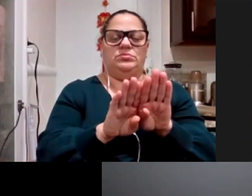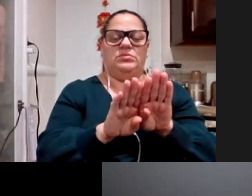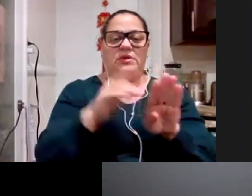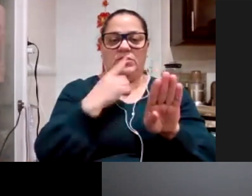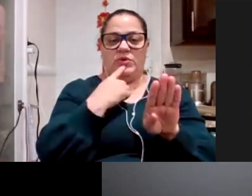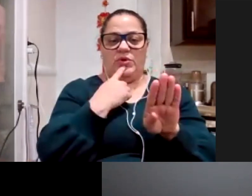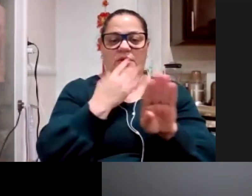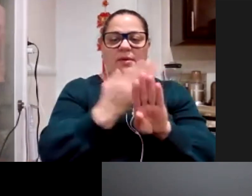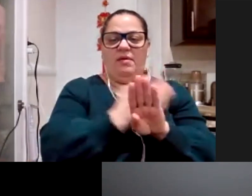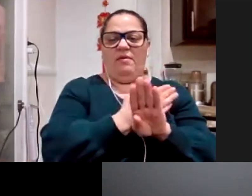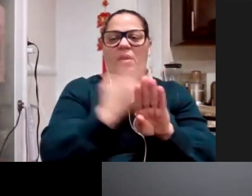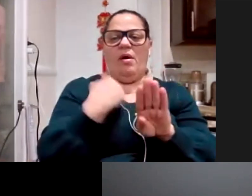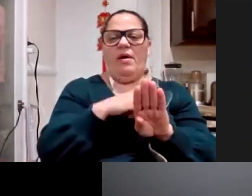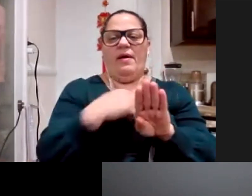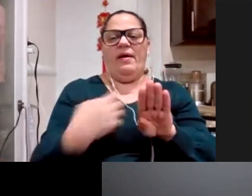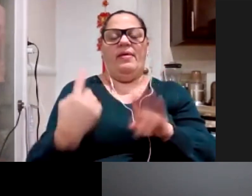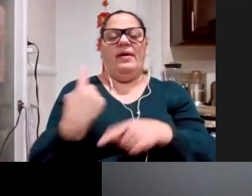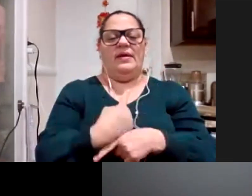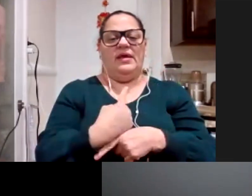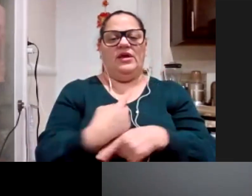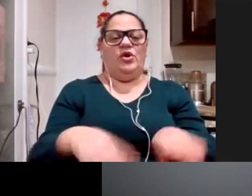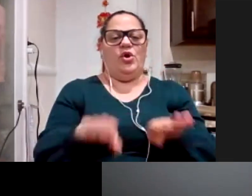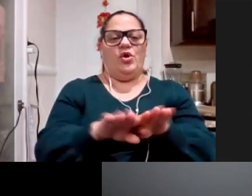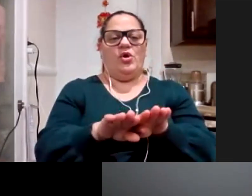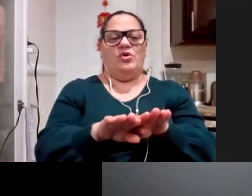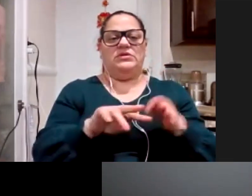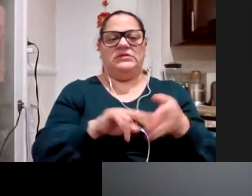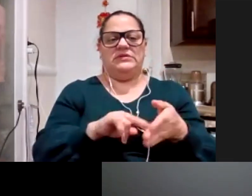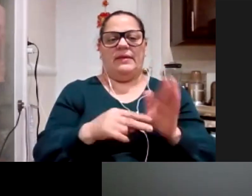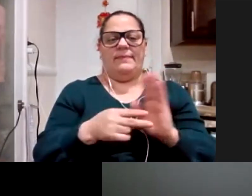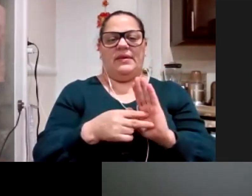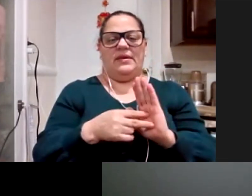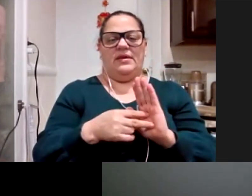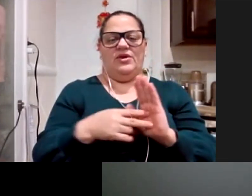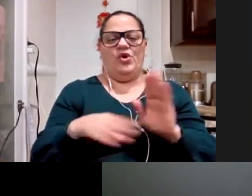Natalie, on the days that you're closed, that doesn't mean that you're close closed.